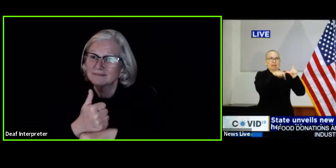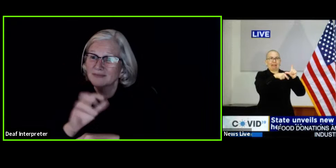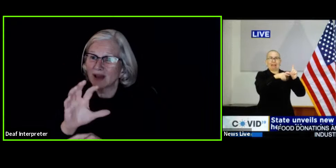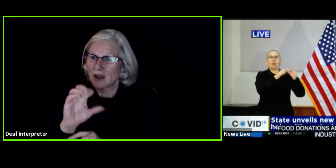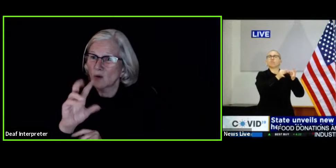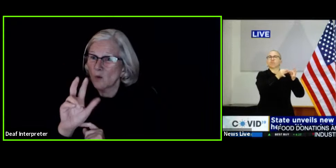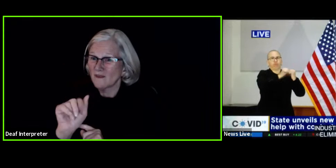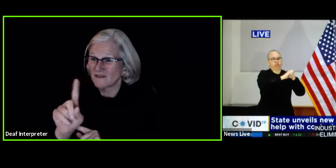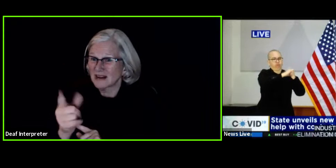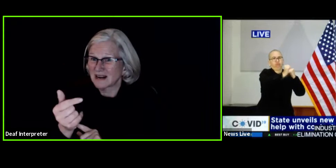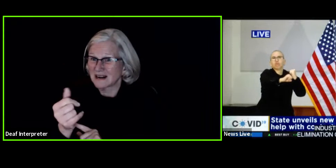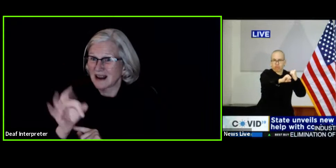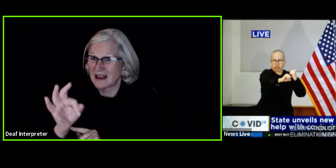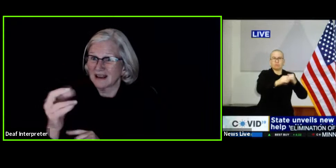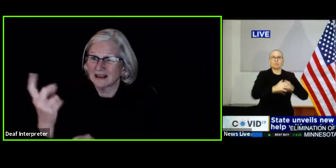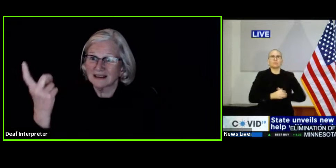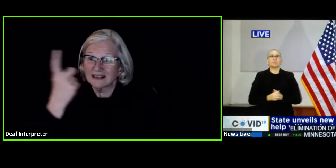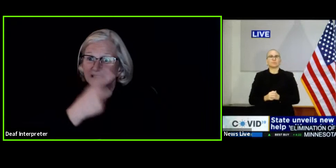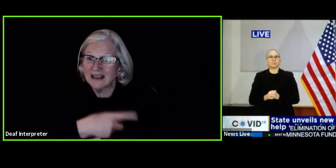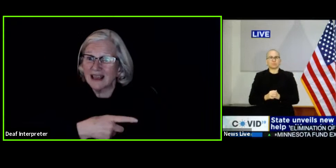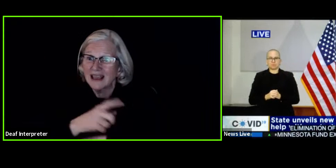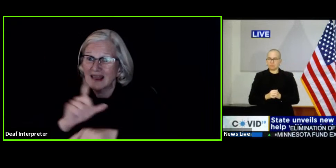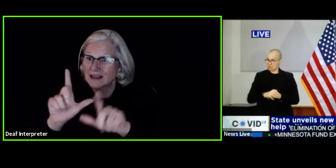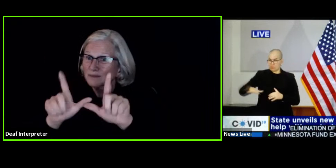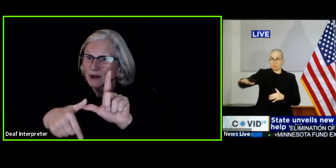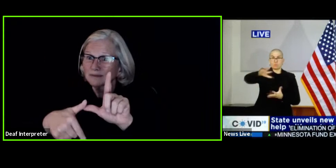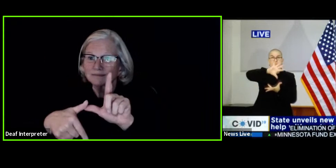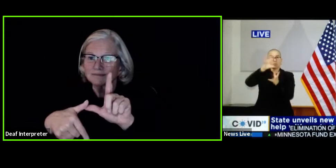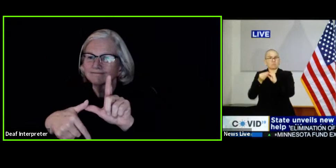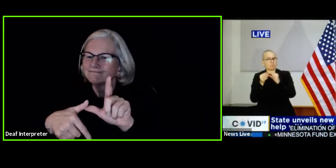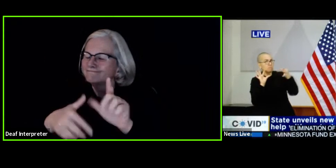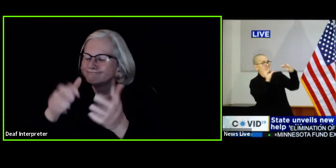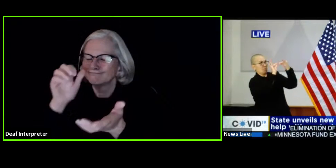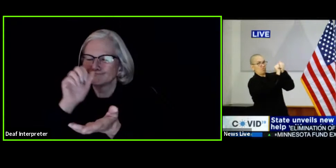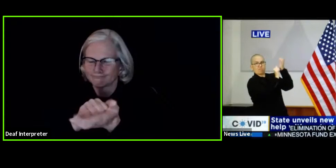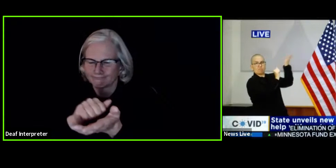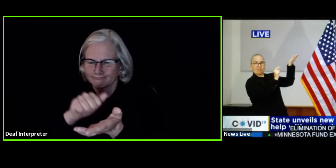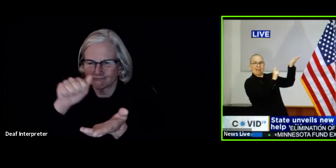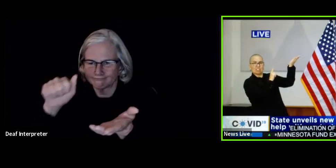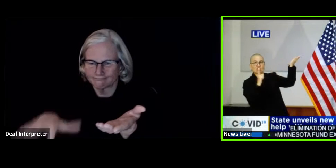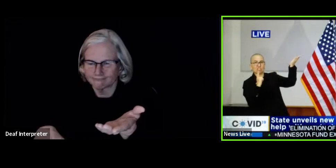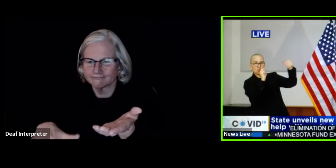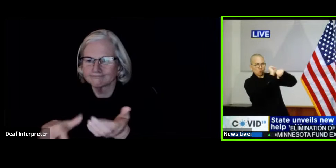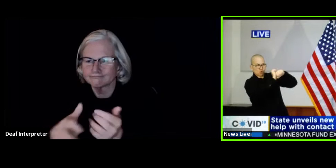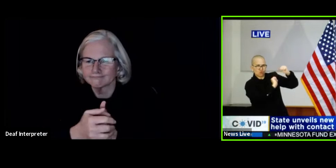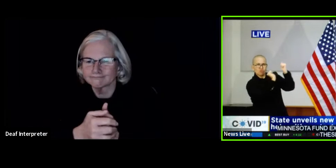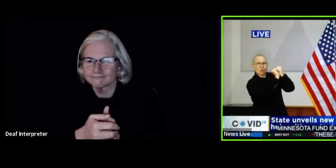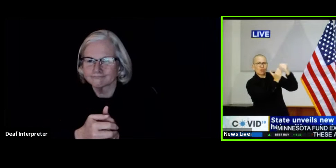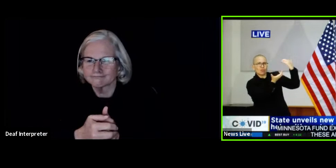WORKING IN CONJUNCTION WITH THE BUSINESS COMMUNITY ON THEIR SUGGESTIONS TO PUT THIS